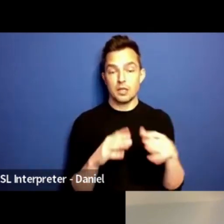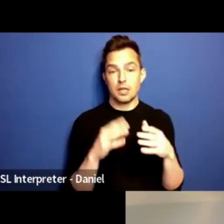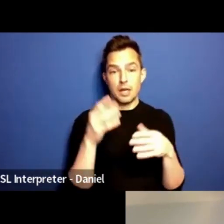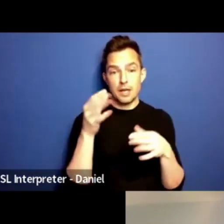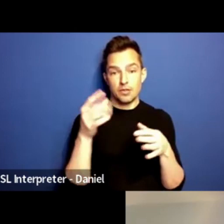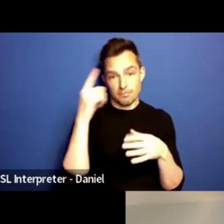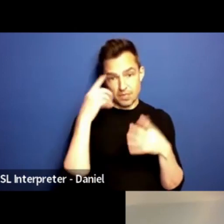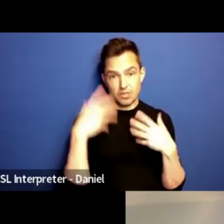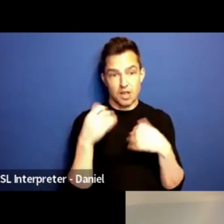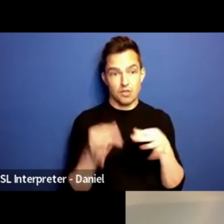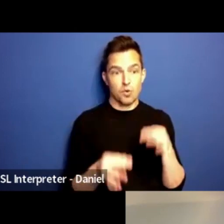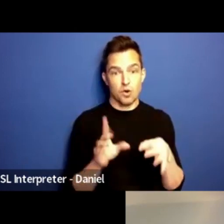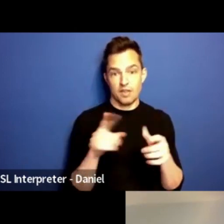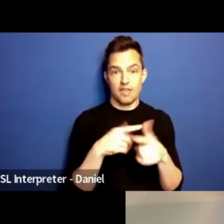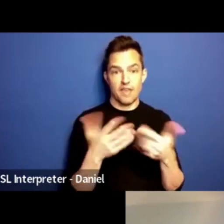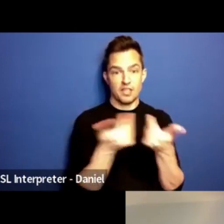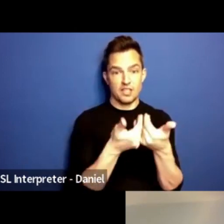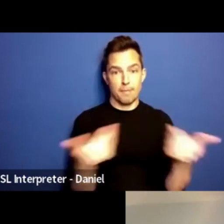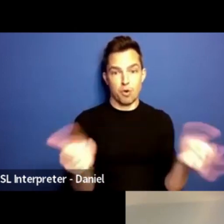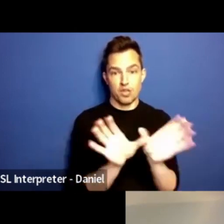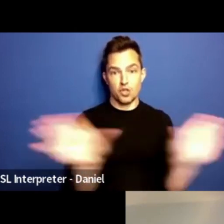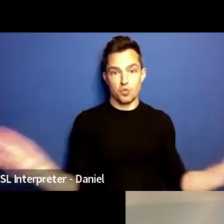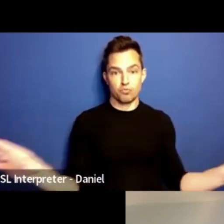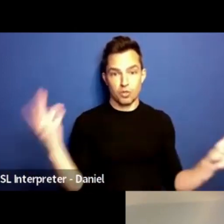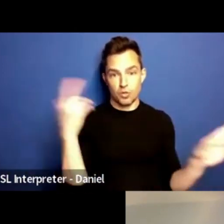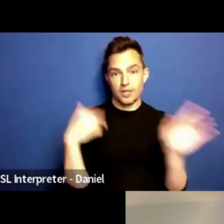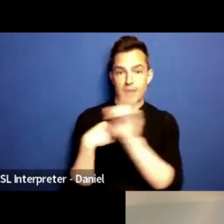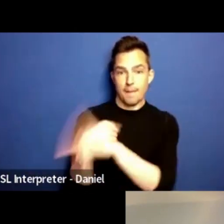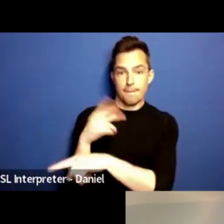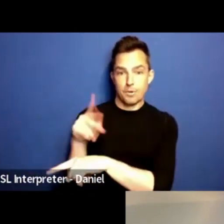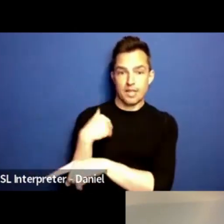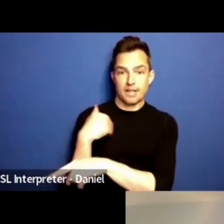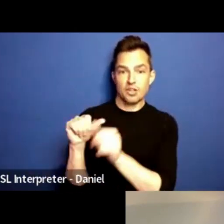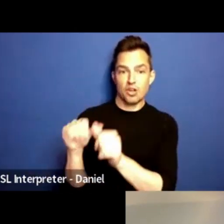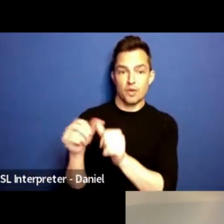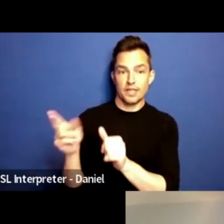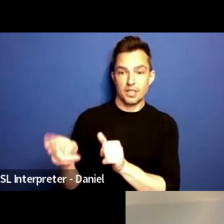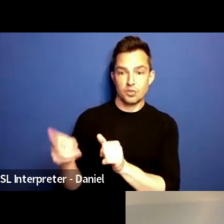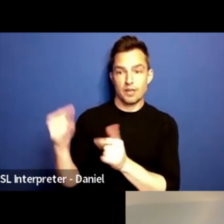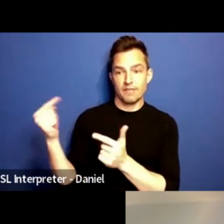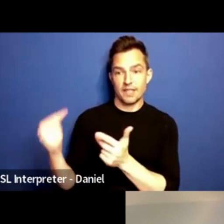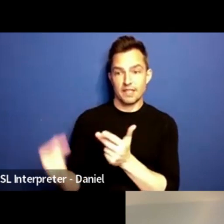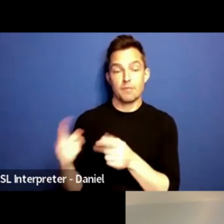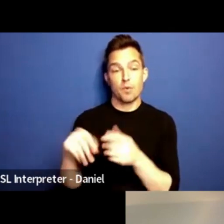know, and they just separate the two, because this person has an ongoing history of this. But once they get in there with the